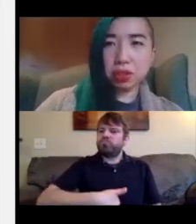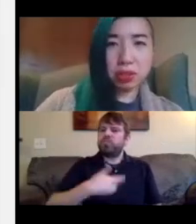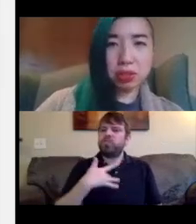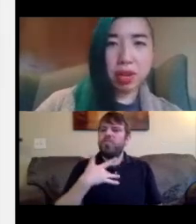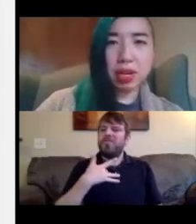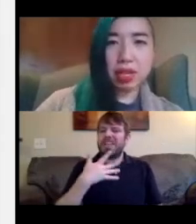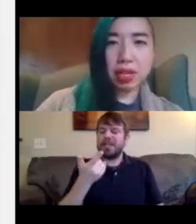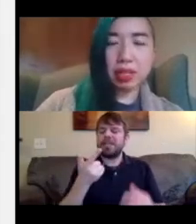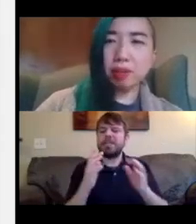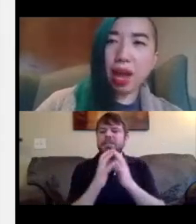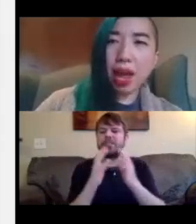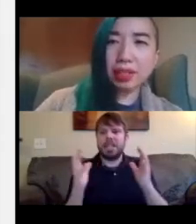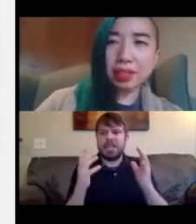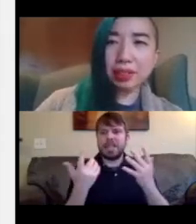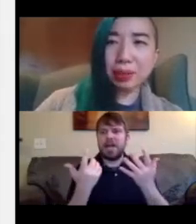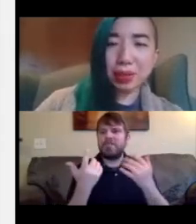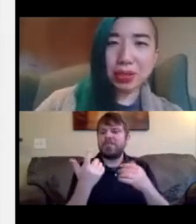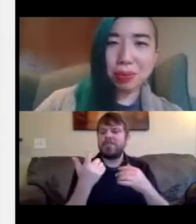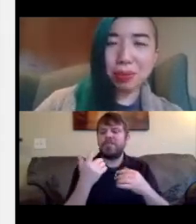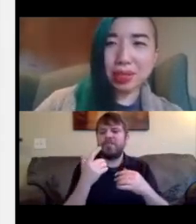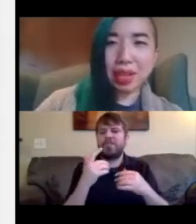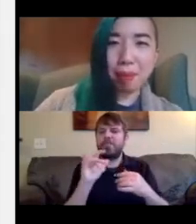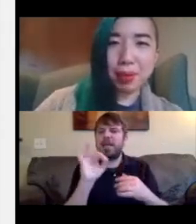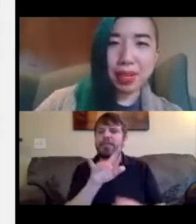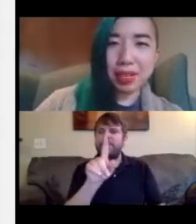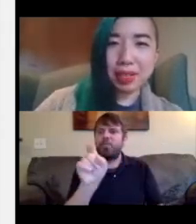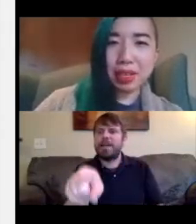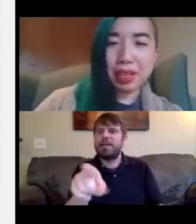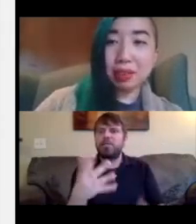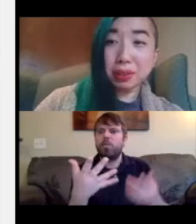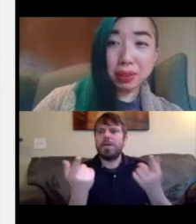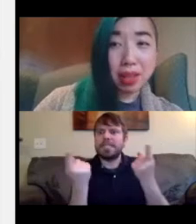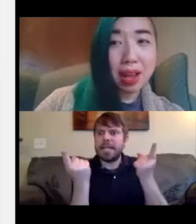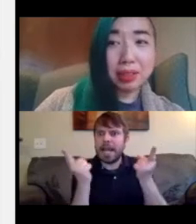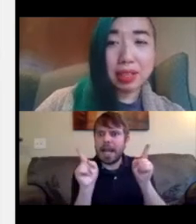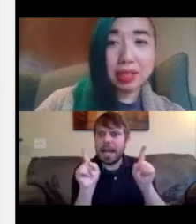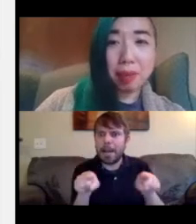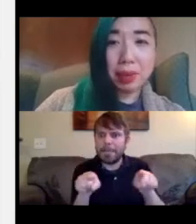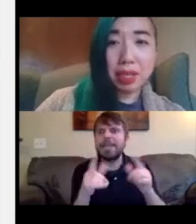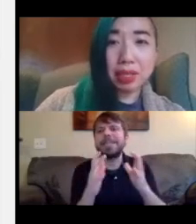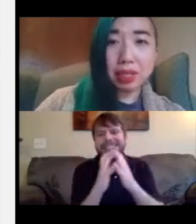too. It's like if we ask the question what is happening, there's a lot that's happening,